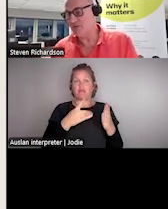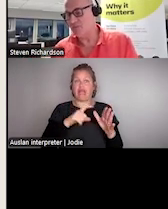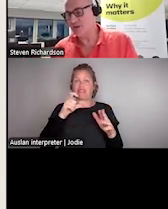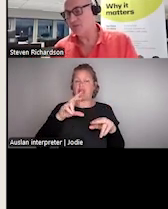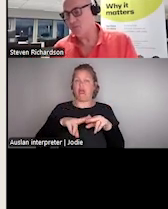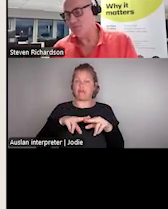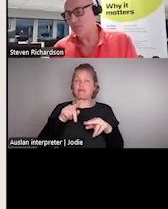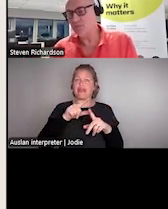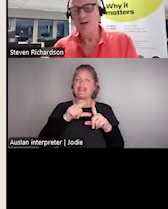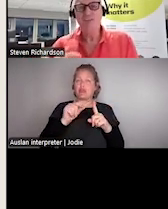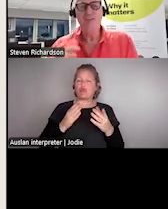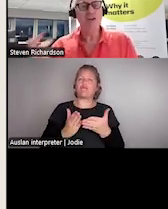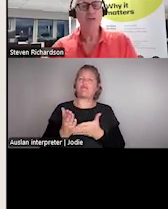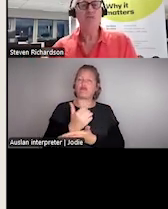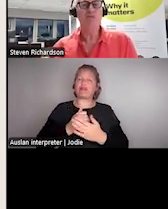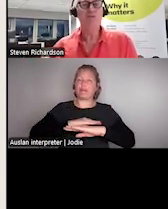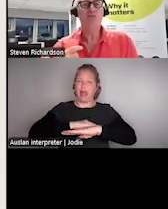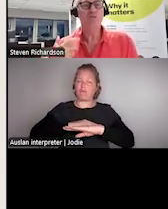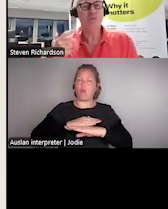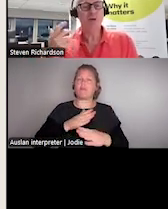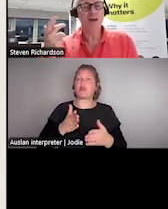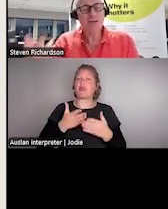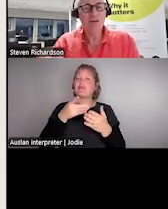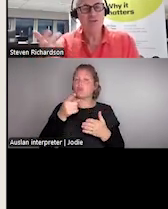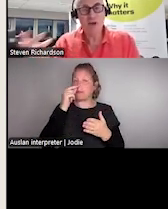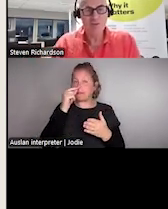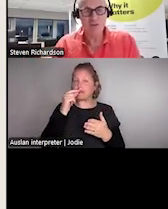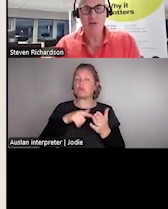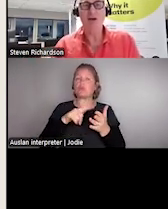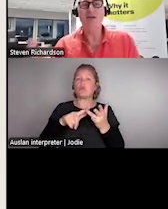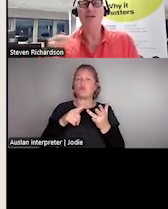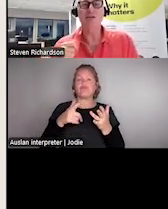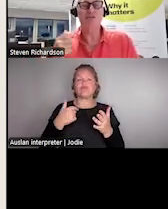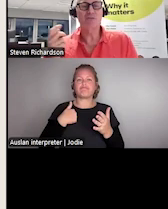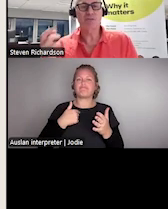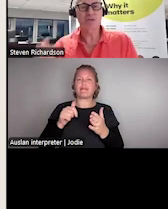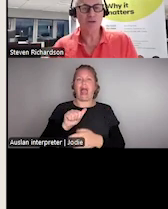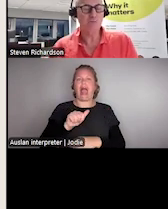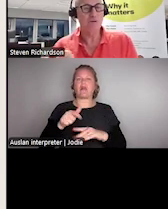fundraising platform that enables you to act for charity, if you like. It gives you deductible